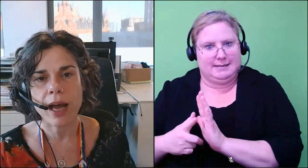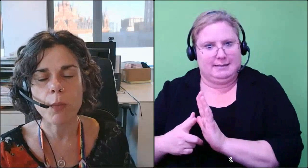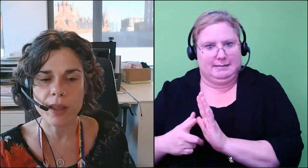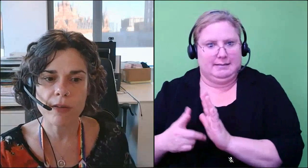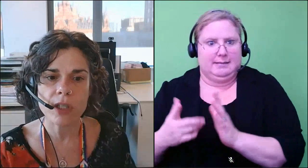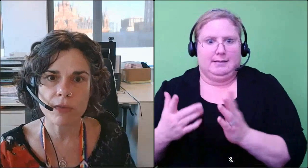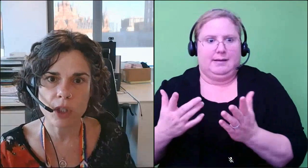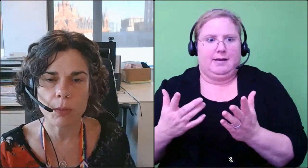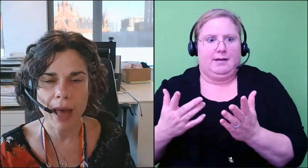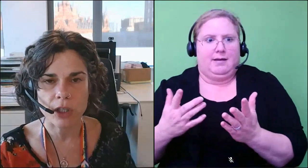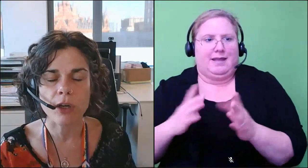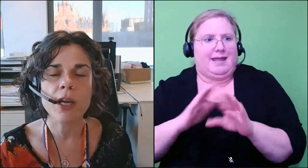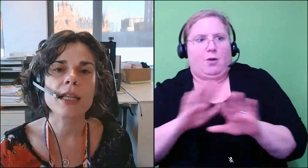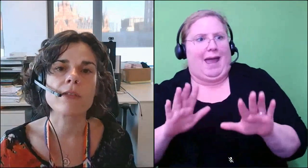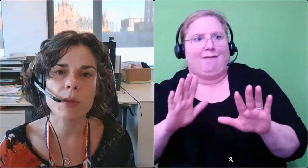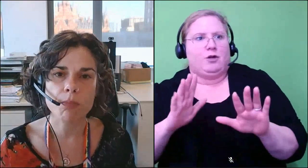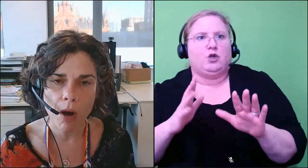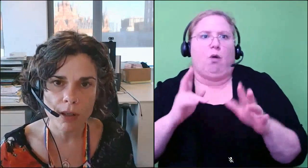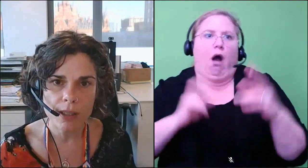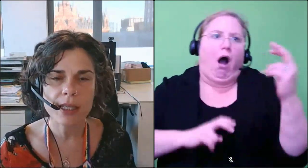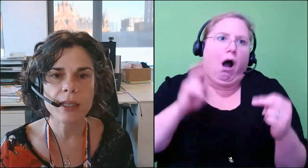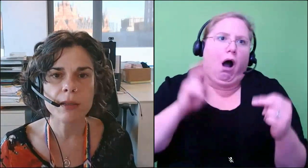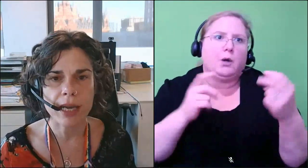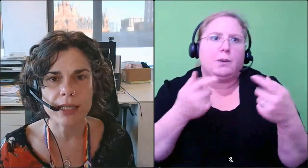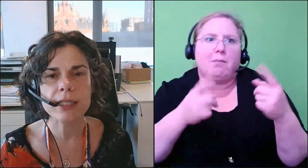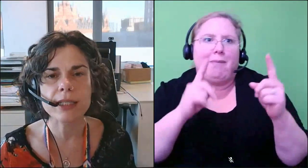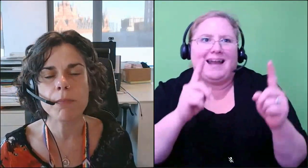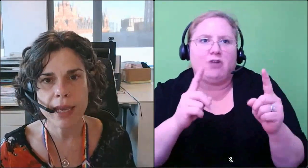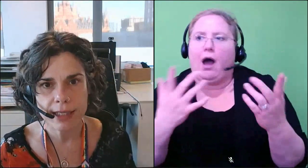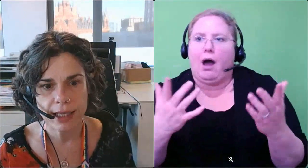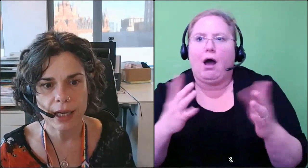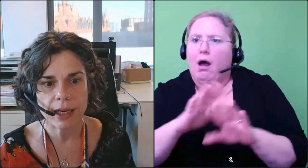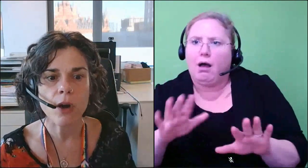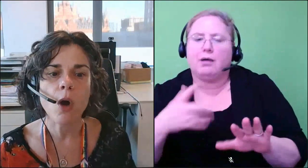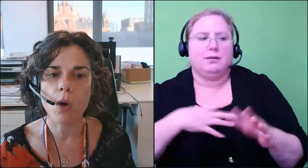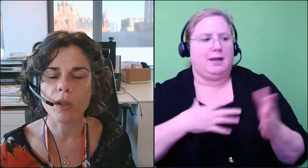that with their individual manager, there is a policy in place that makes clear what